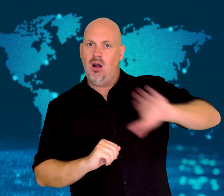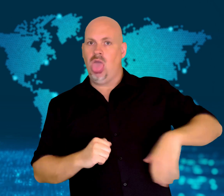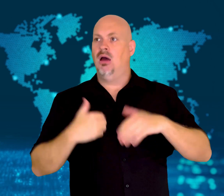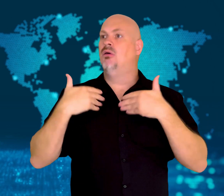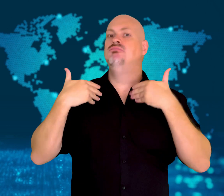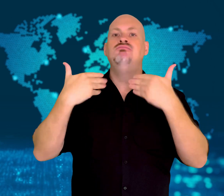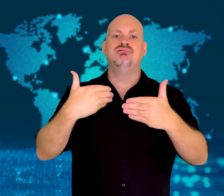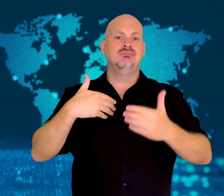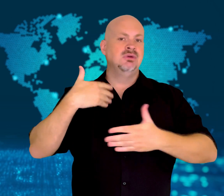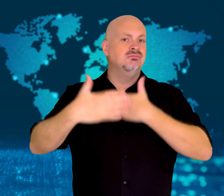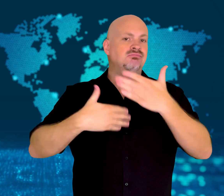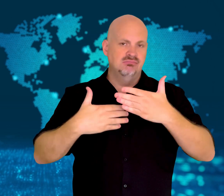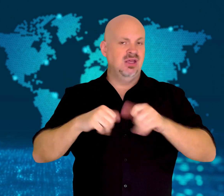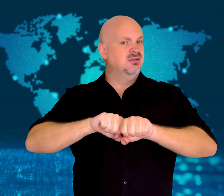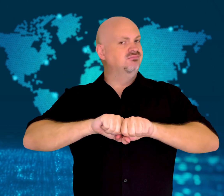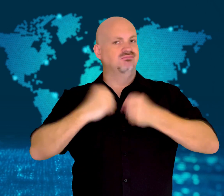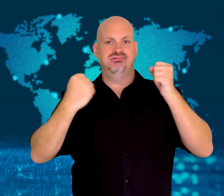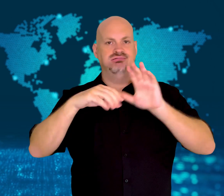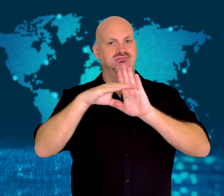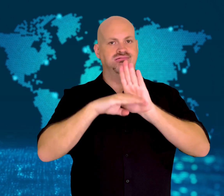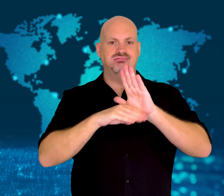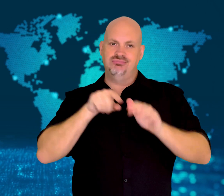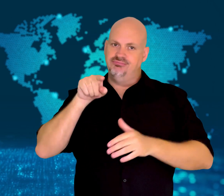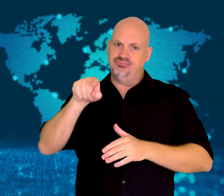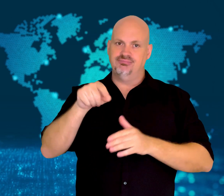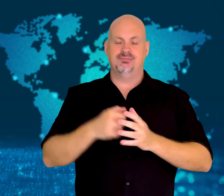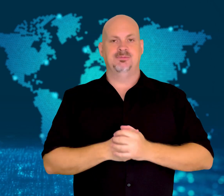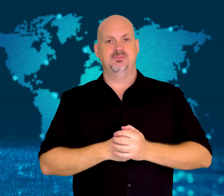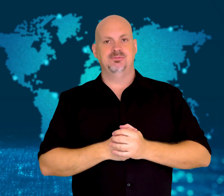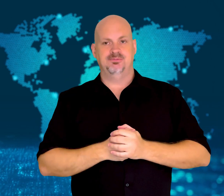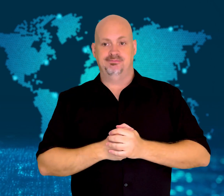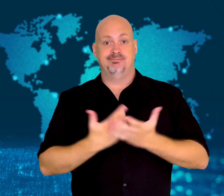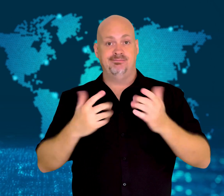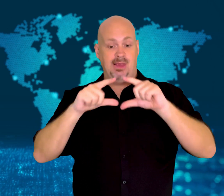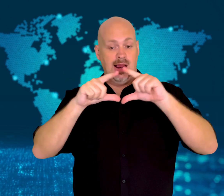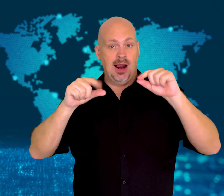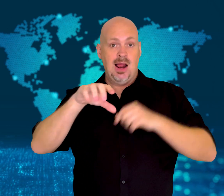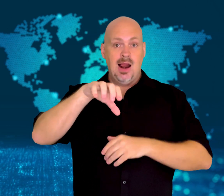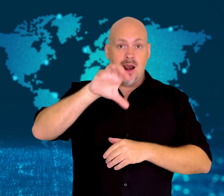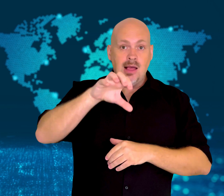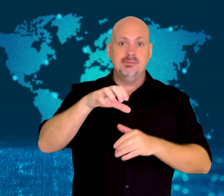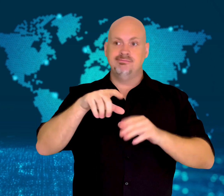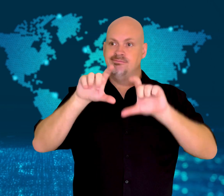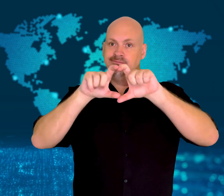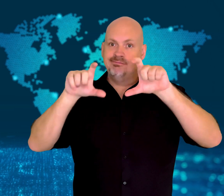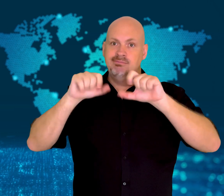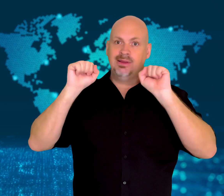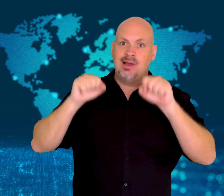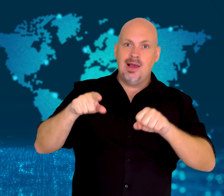All existing licenses were withdrawn, and all mining activities were halted.